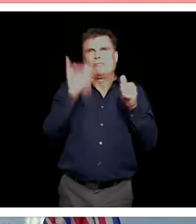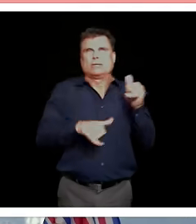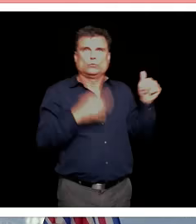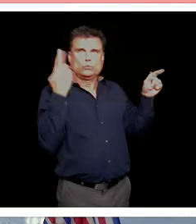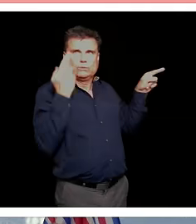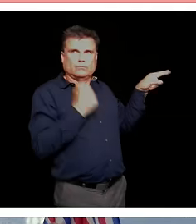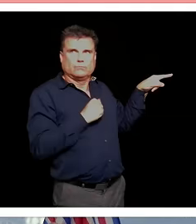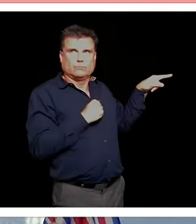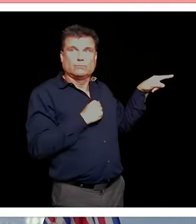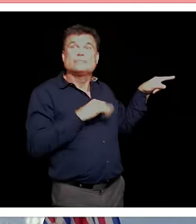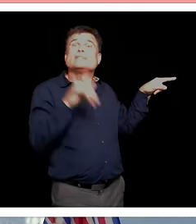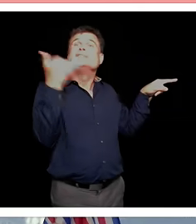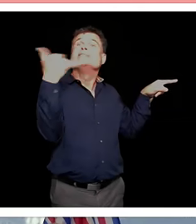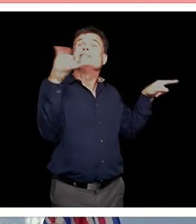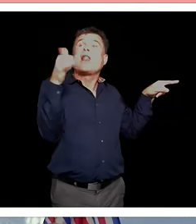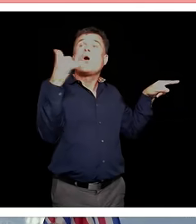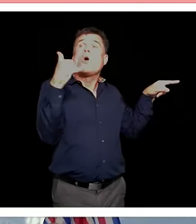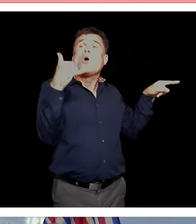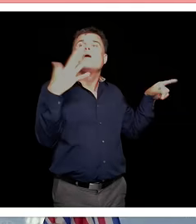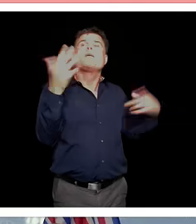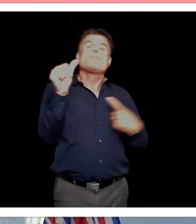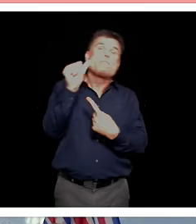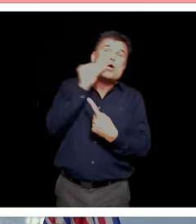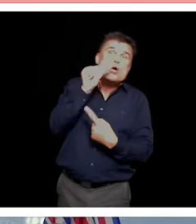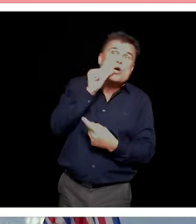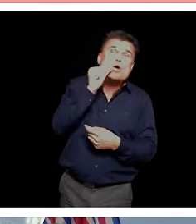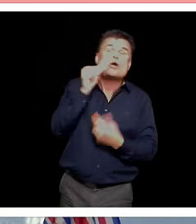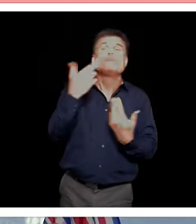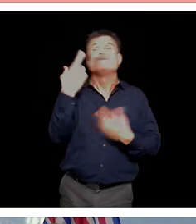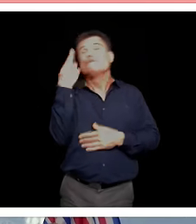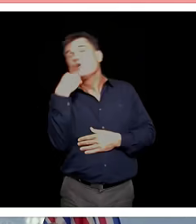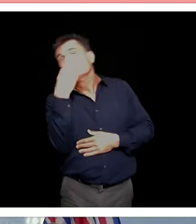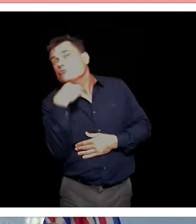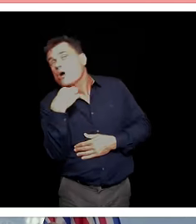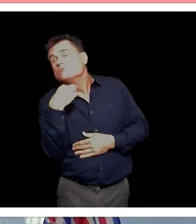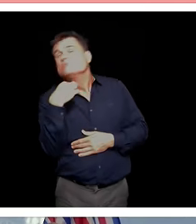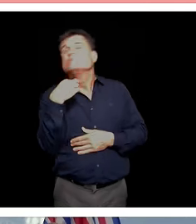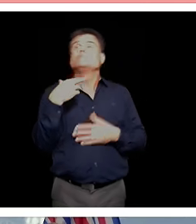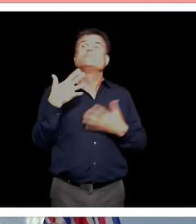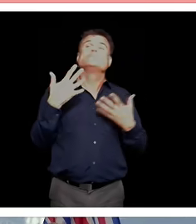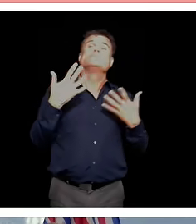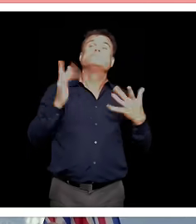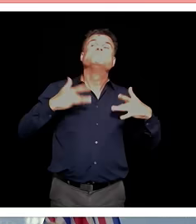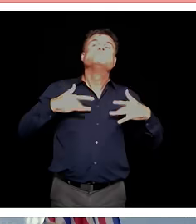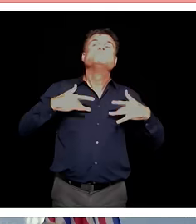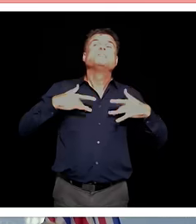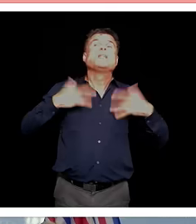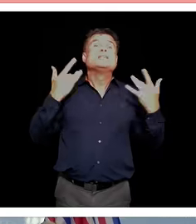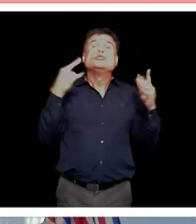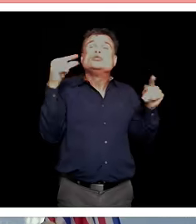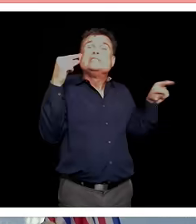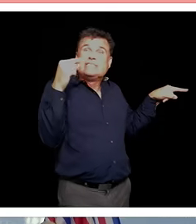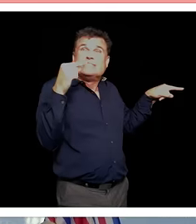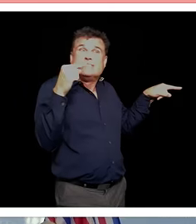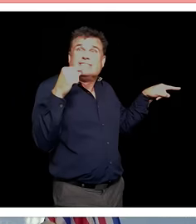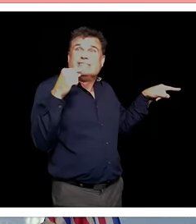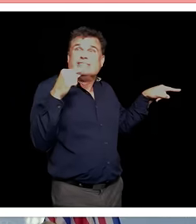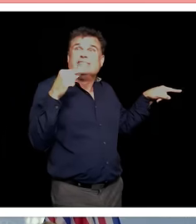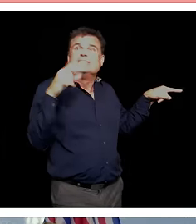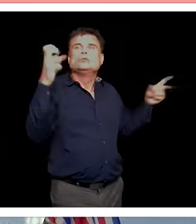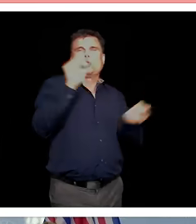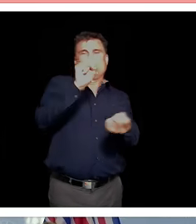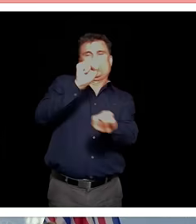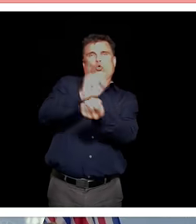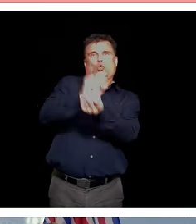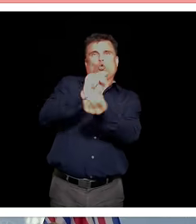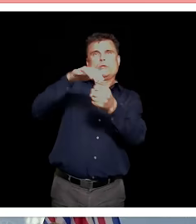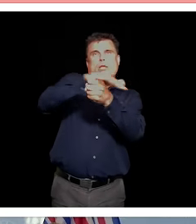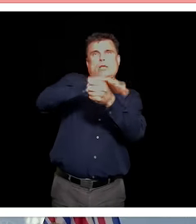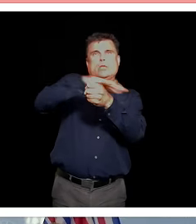and our thoughts go to the families, their